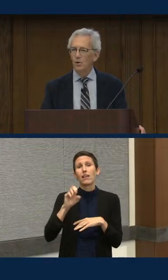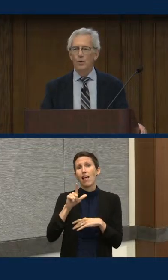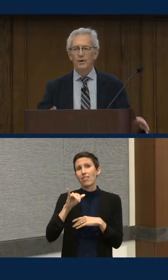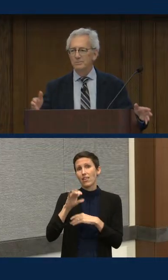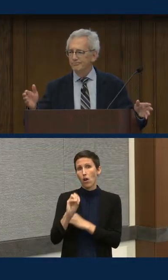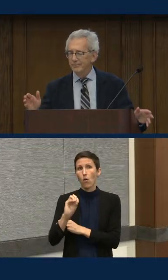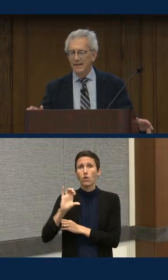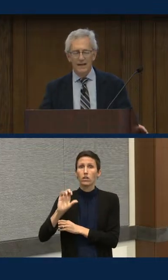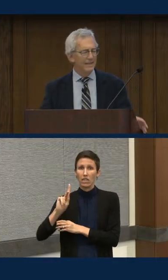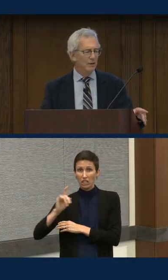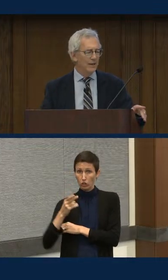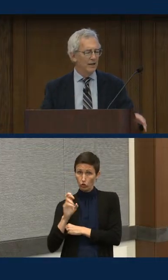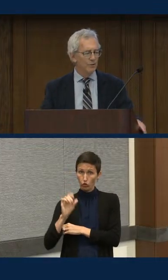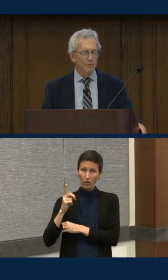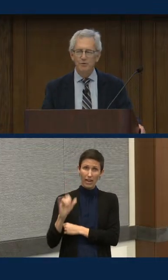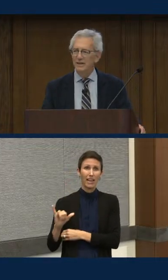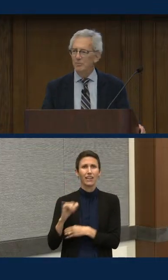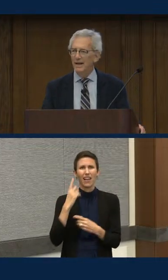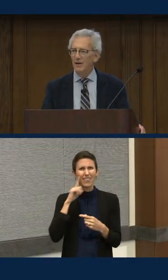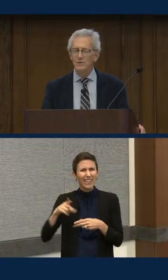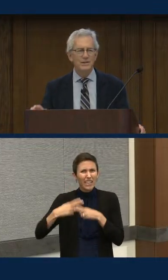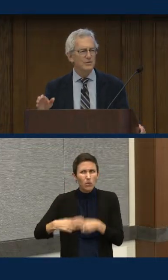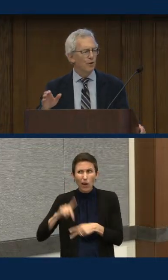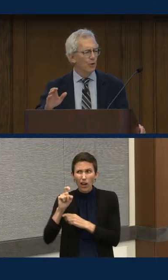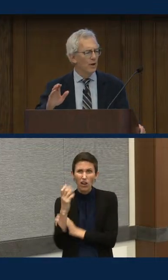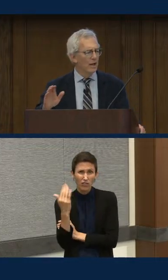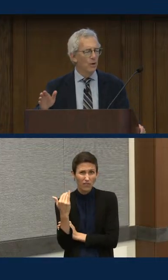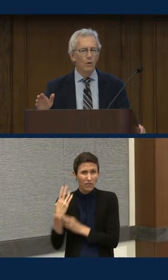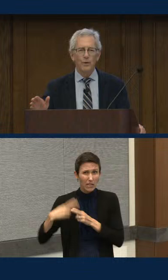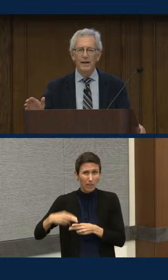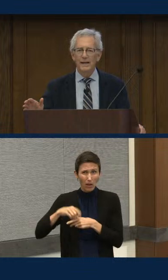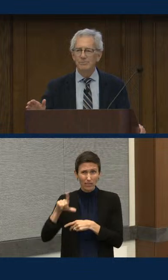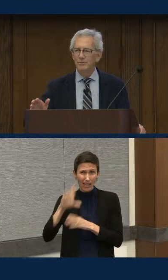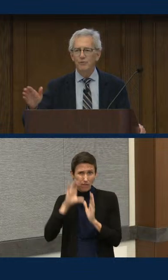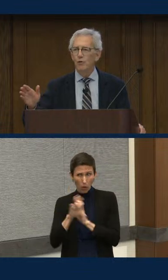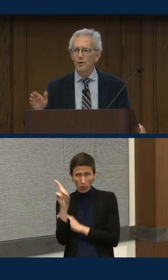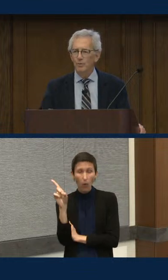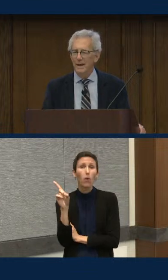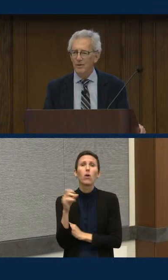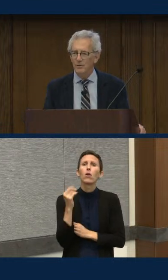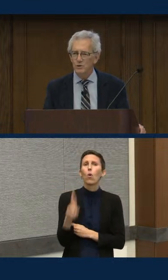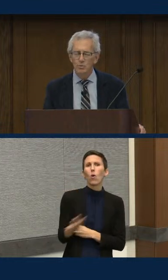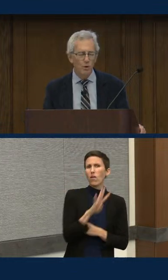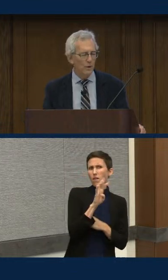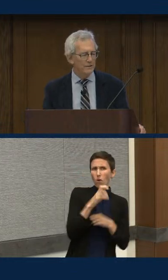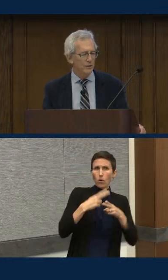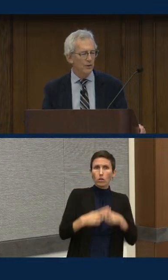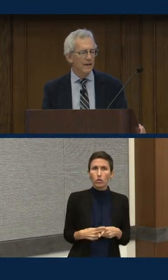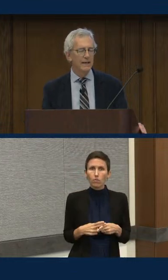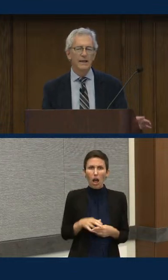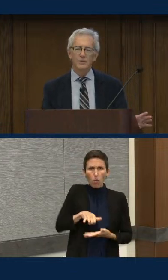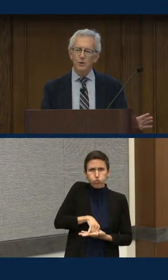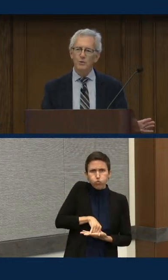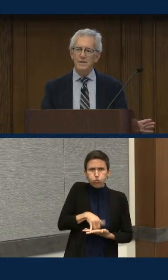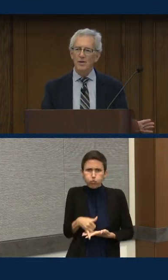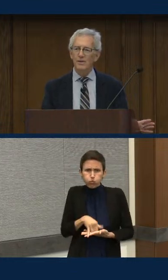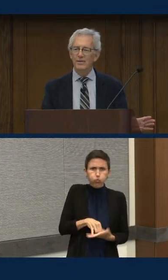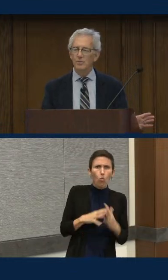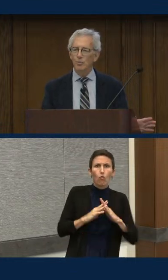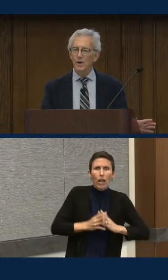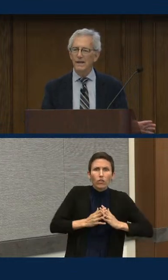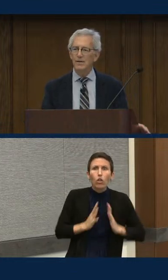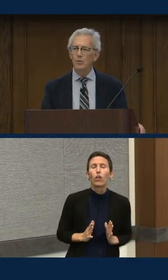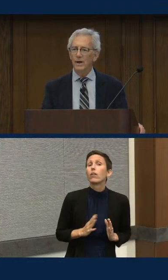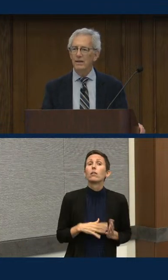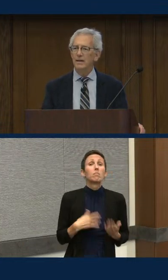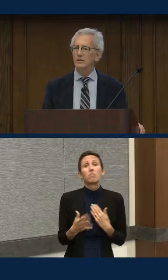I think he weighed 115 pounds in